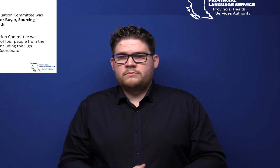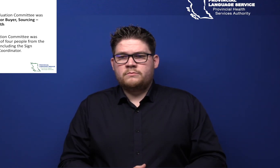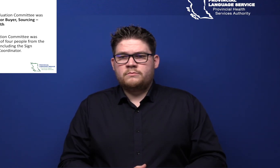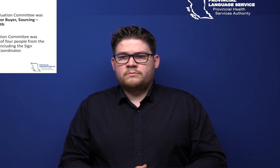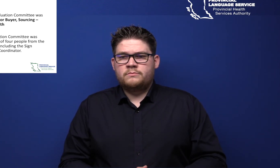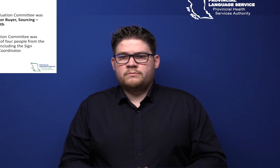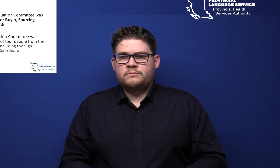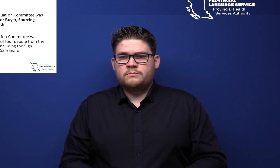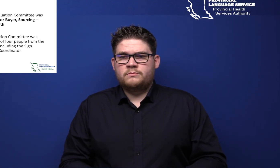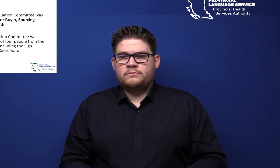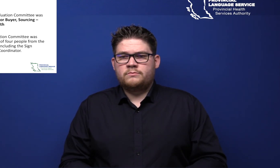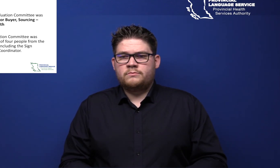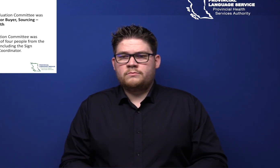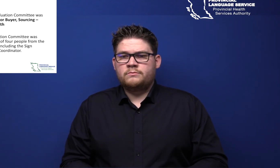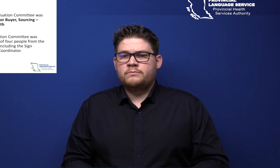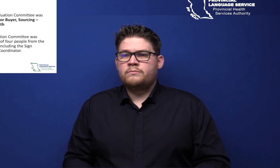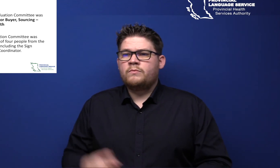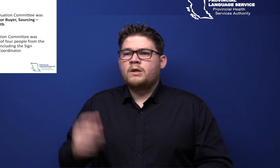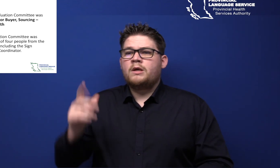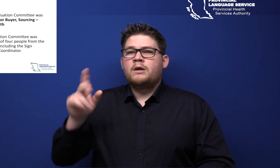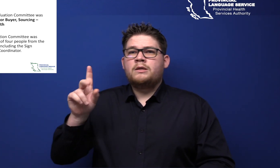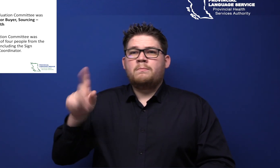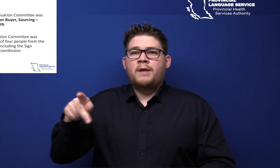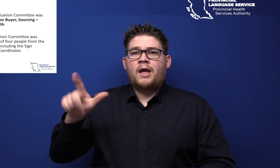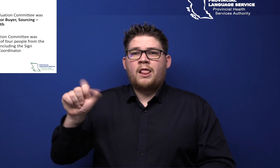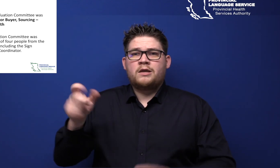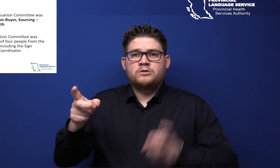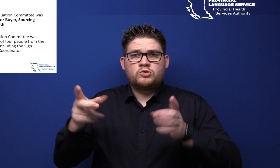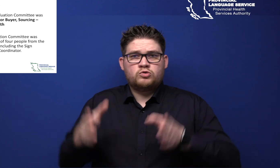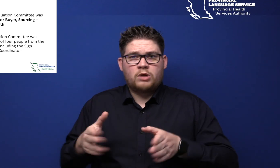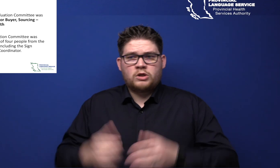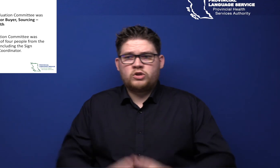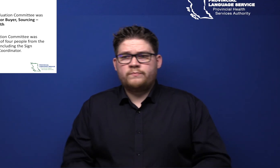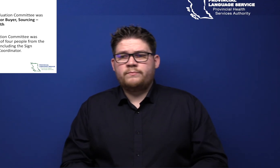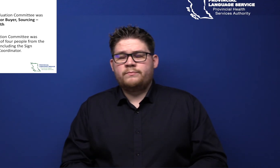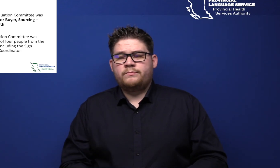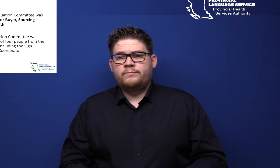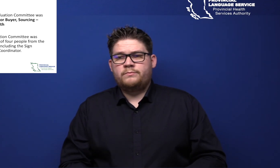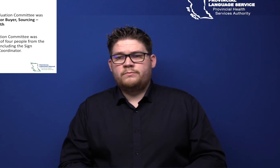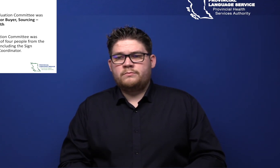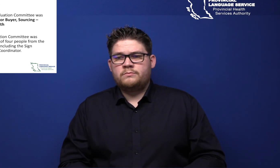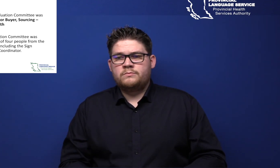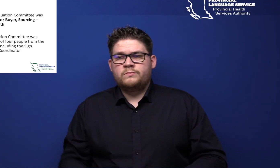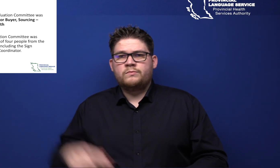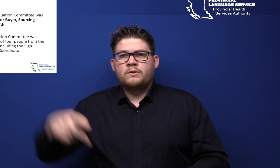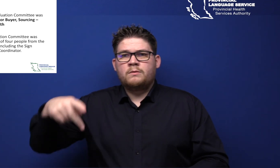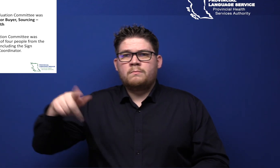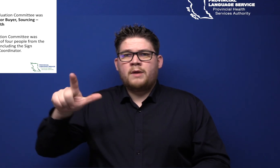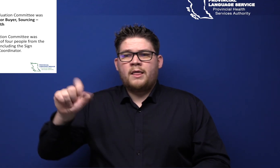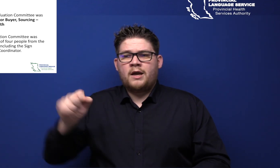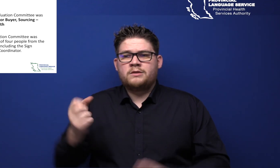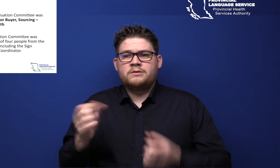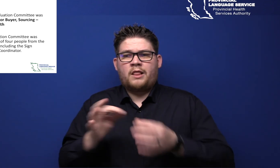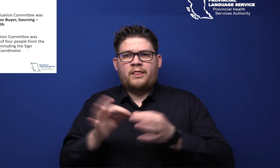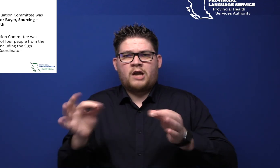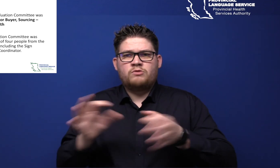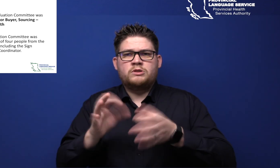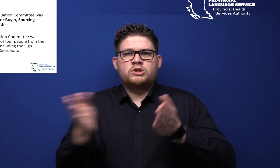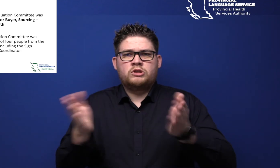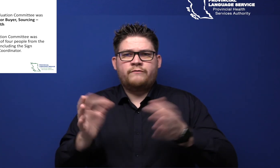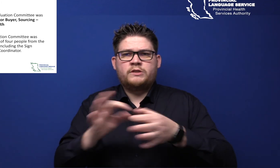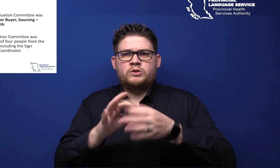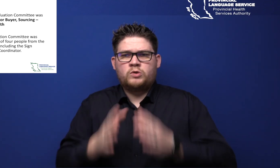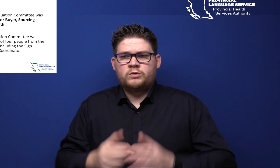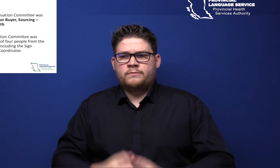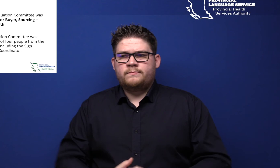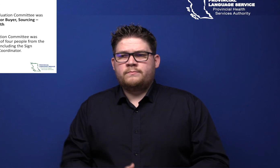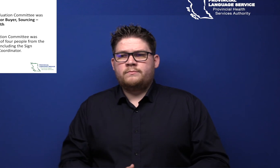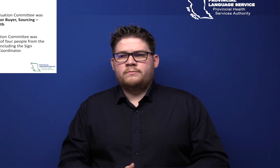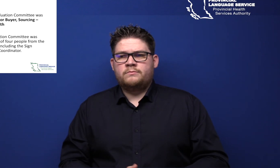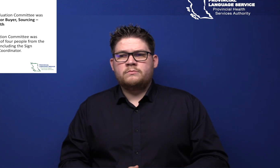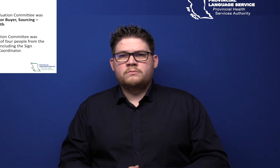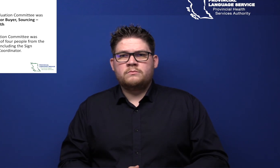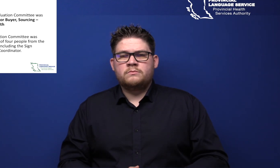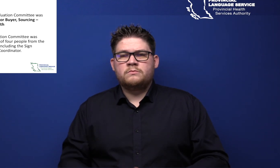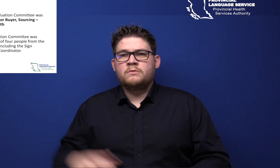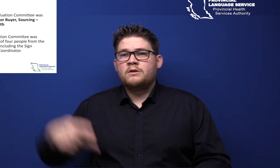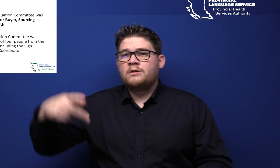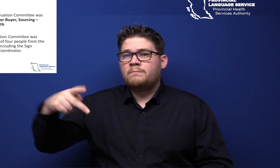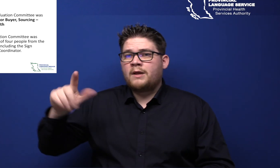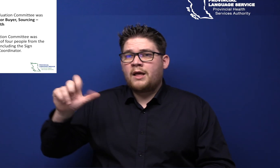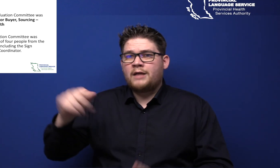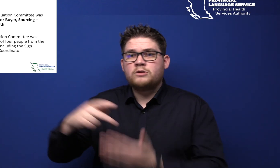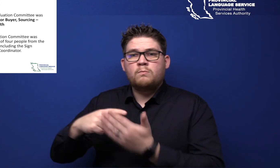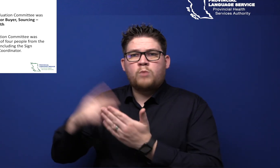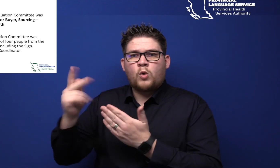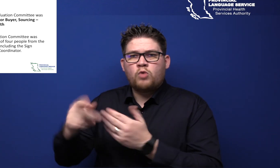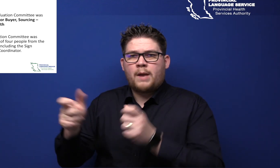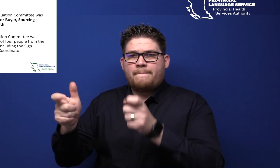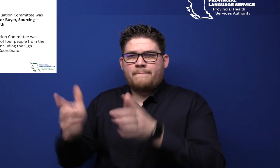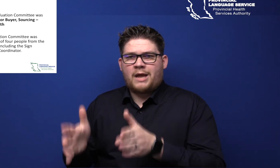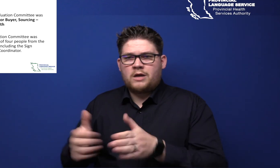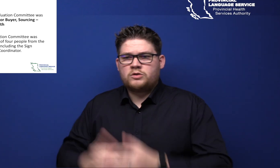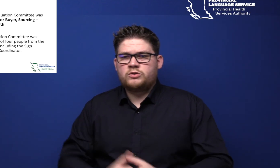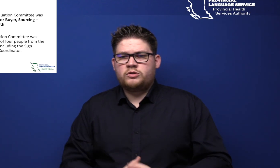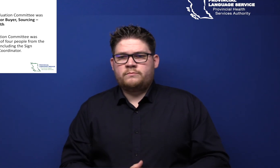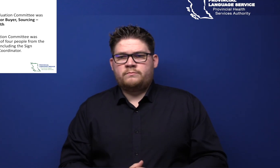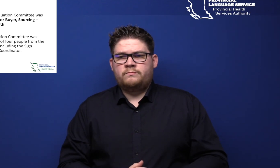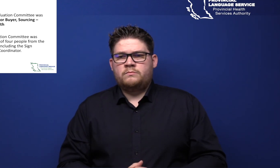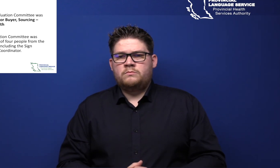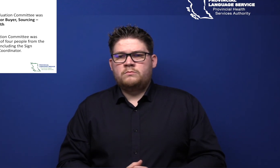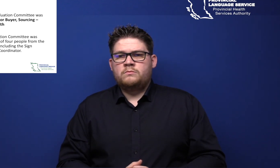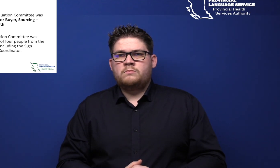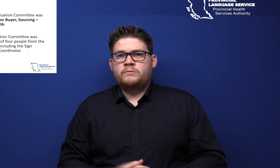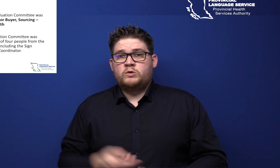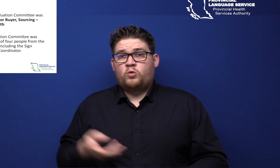INVOLVED MYSELF THE SIGN LANGUAGE COORDINATOR, THE PLS DIRECTOR, PLS LANGUAGE SERVICES COORDINATOR AND THE PLS PROGRAM MANAGER.